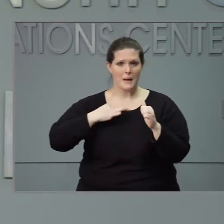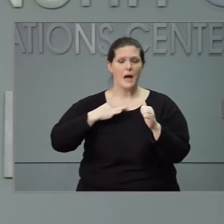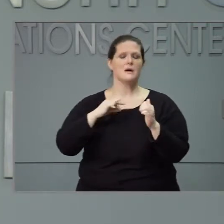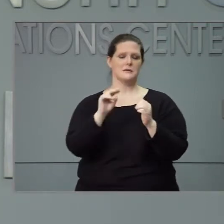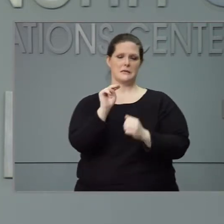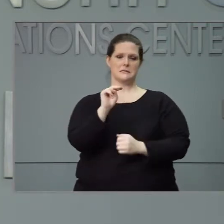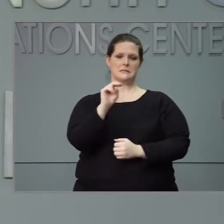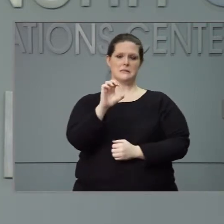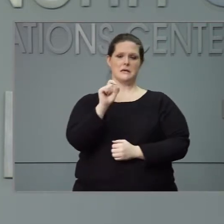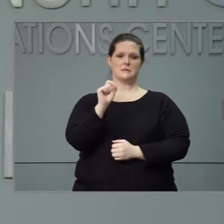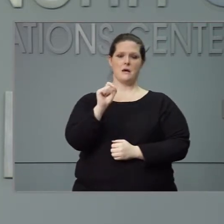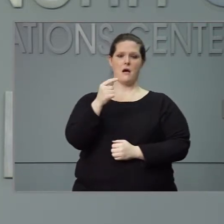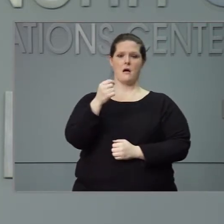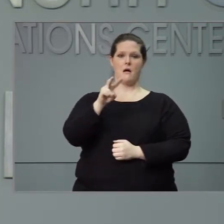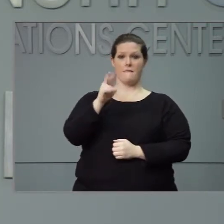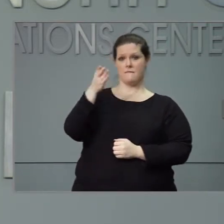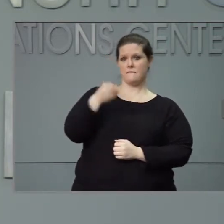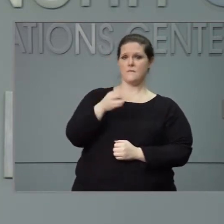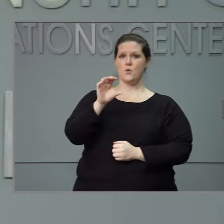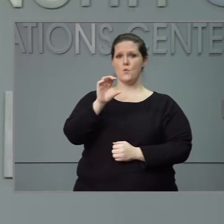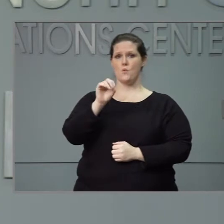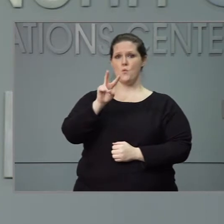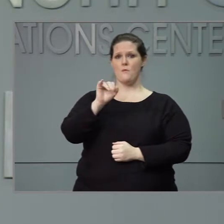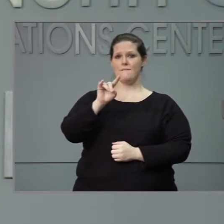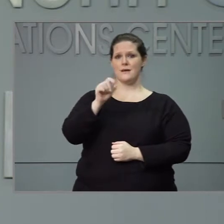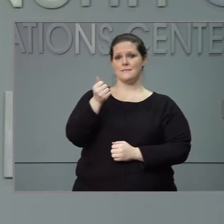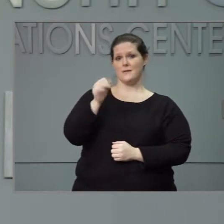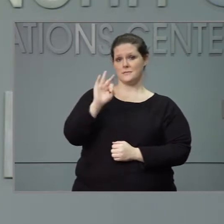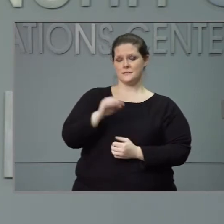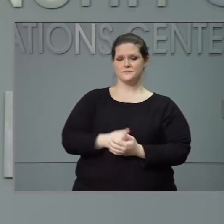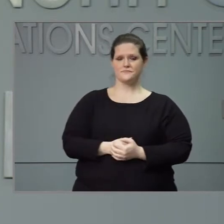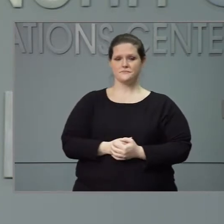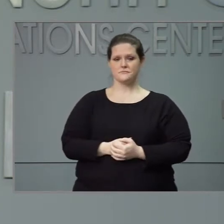Lt. Gov. Forest: GRACIAS A LA EMISORA Y AL GOBERNADOR COPERO